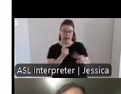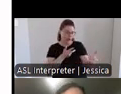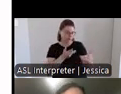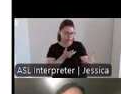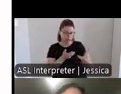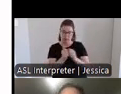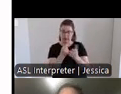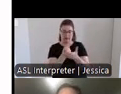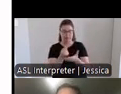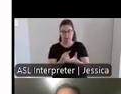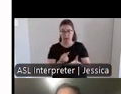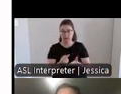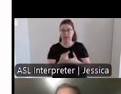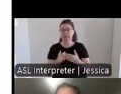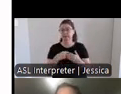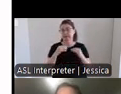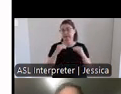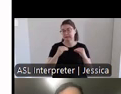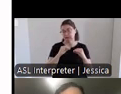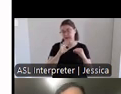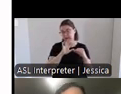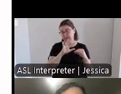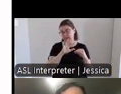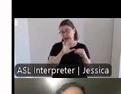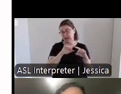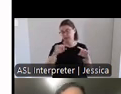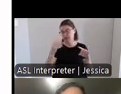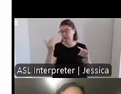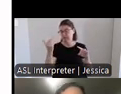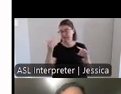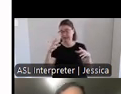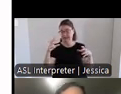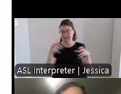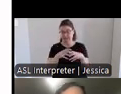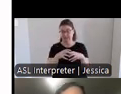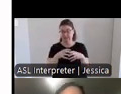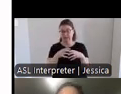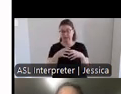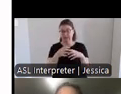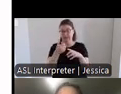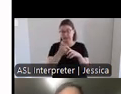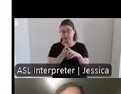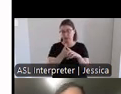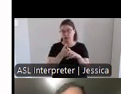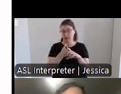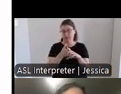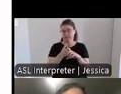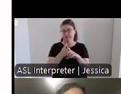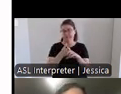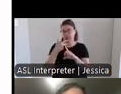I teach between five to fifteen sessions of instruction each quarter, and nearly all of them,